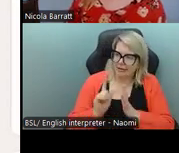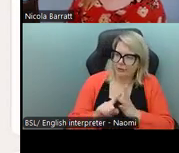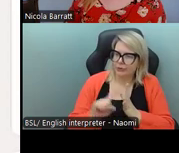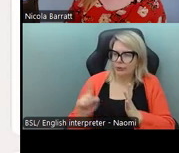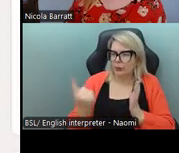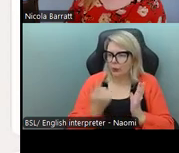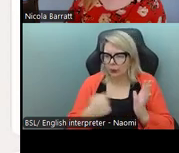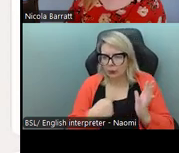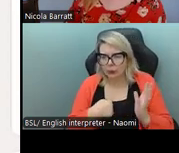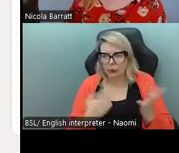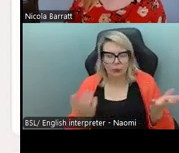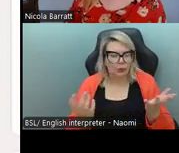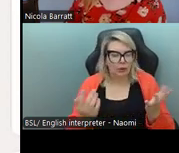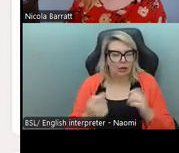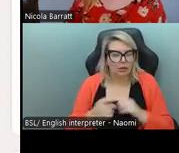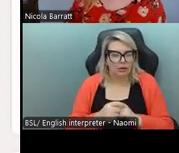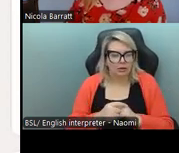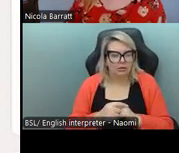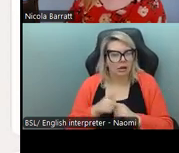It's a good opportunity to use some keywords.